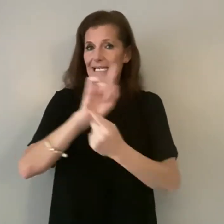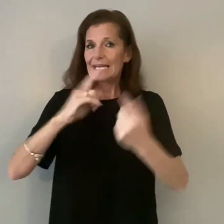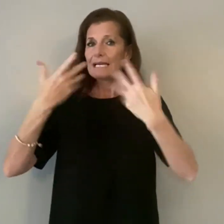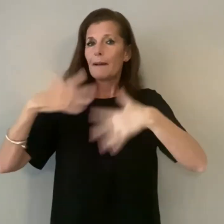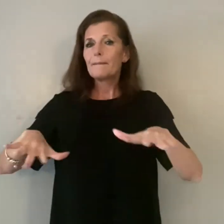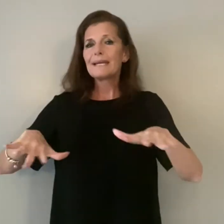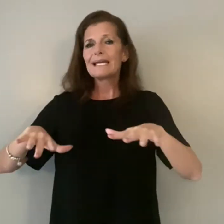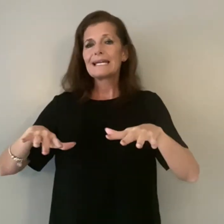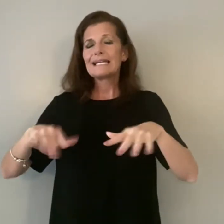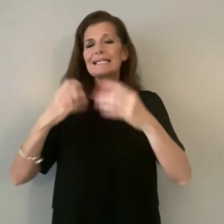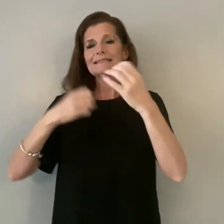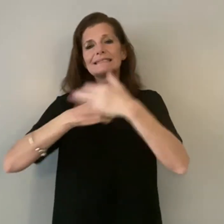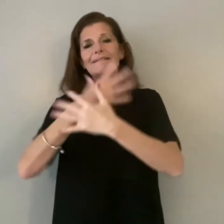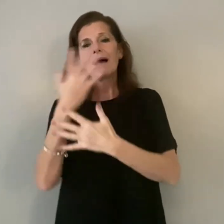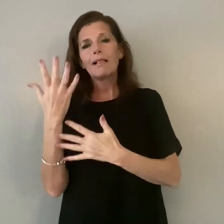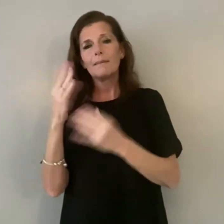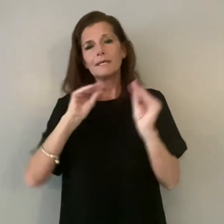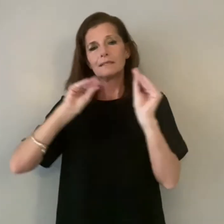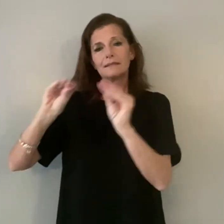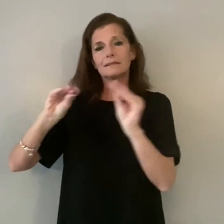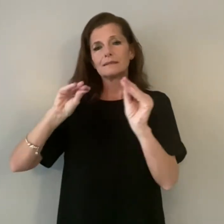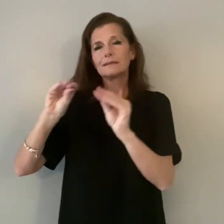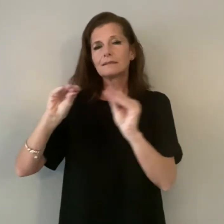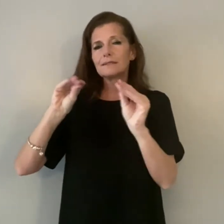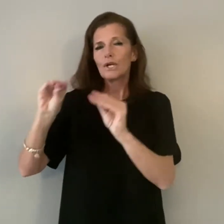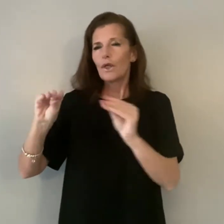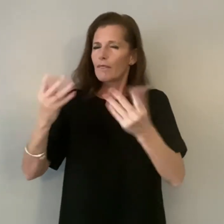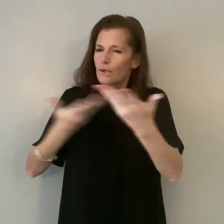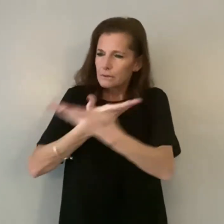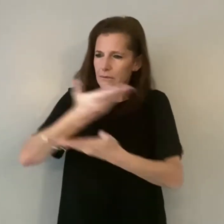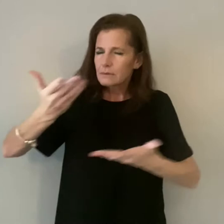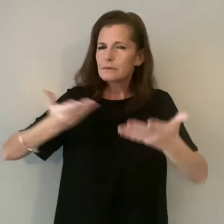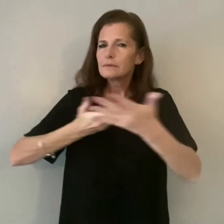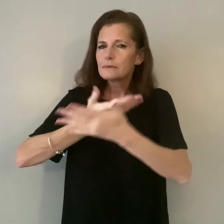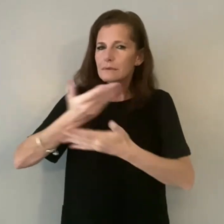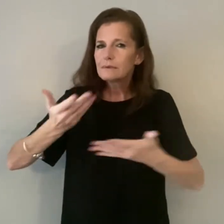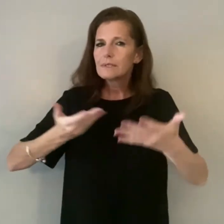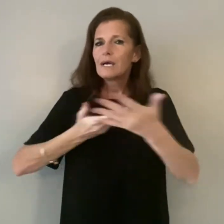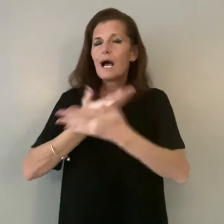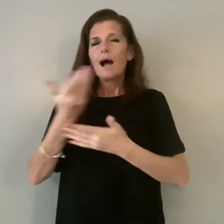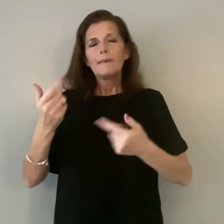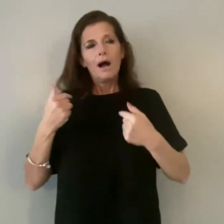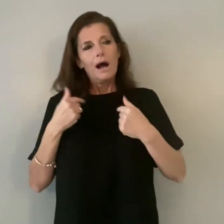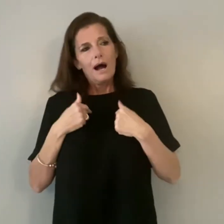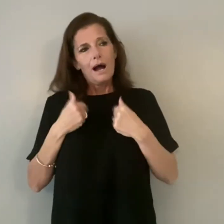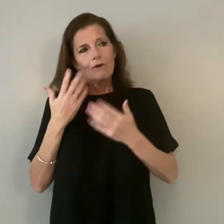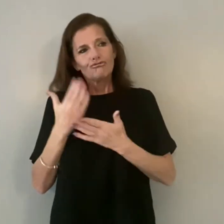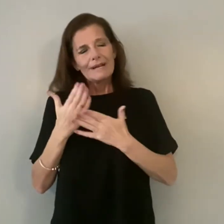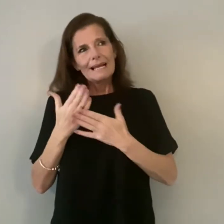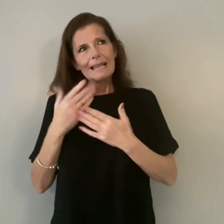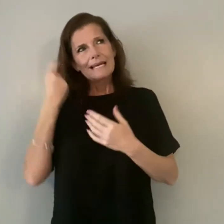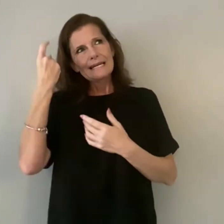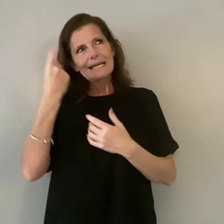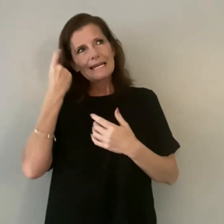we had some board development sessions that continue to explore these themes. But I guess I'm quite interested in how we